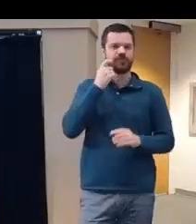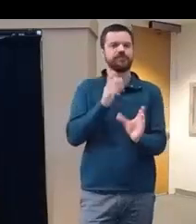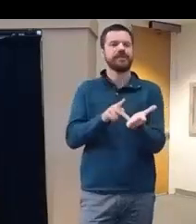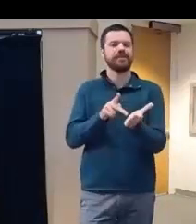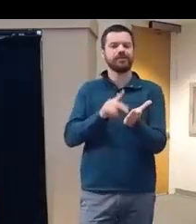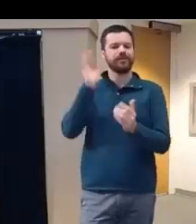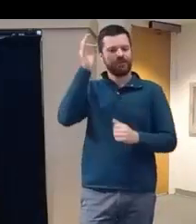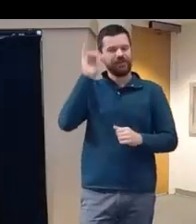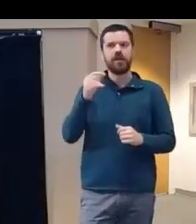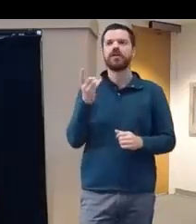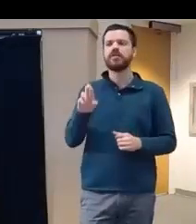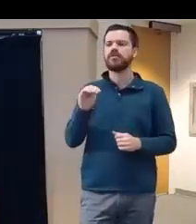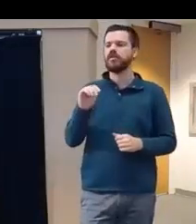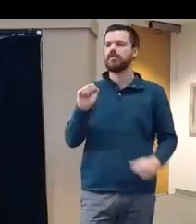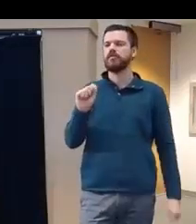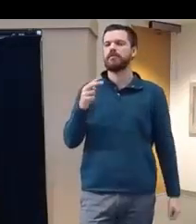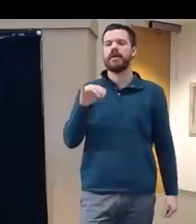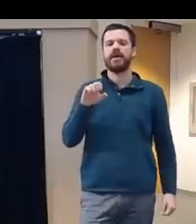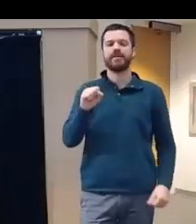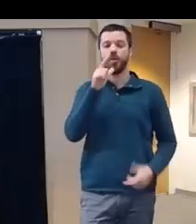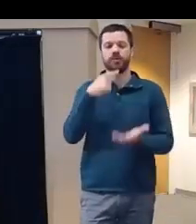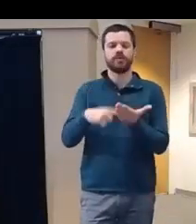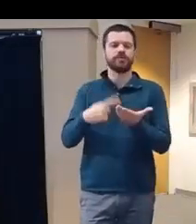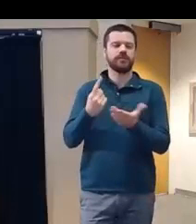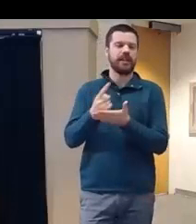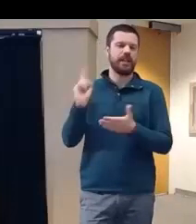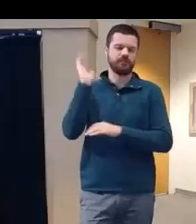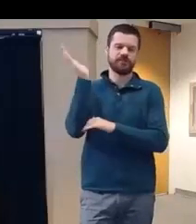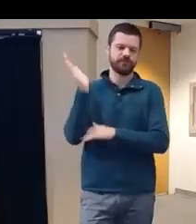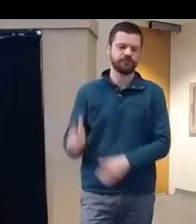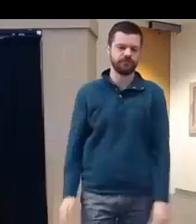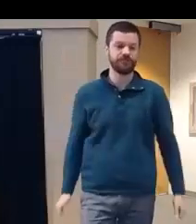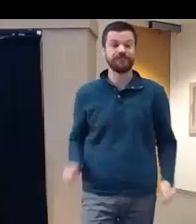that Dr Mathis and her team described last week each of those fellowships